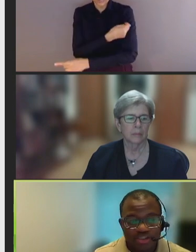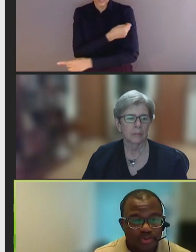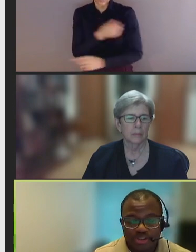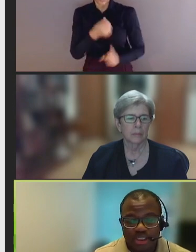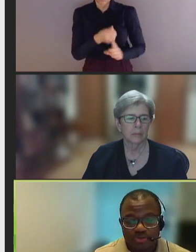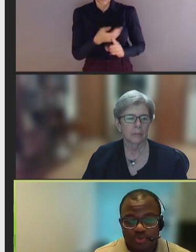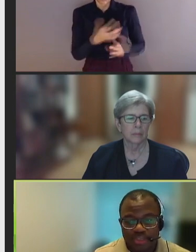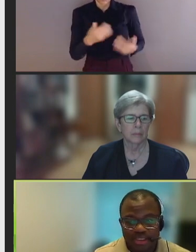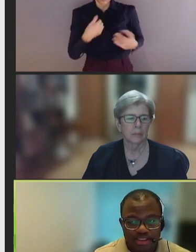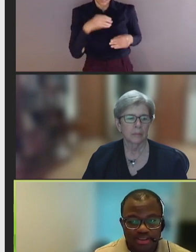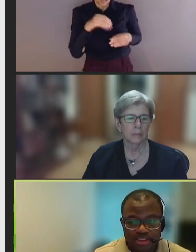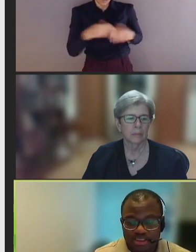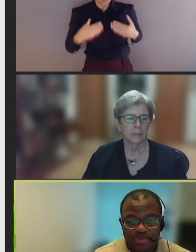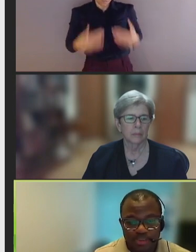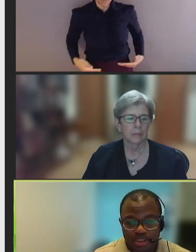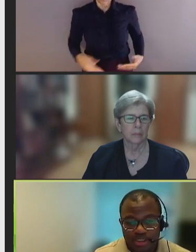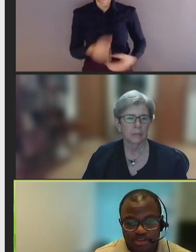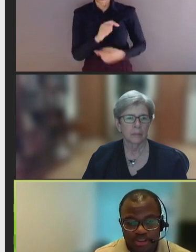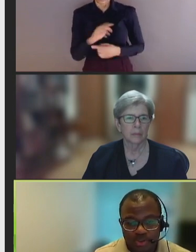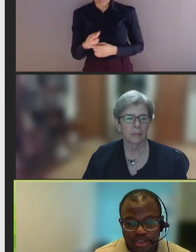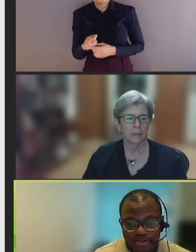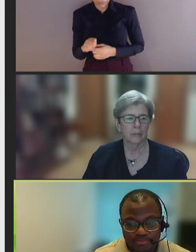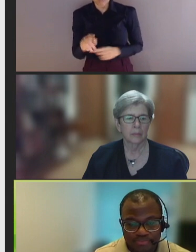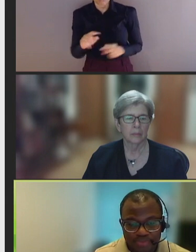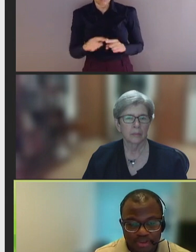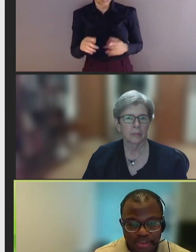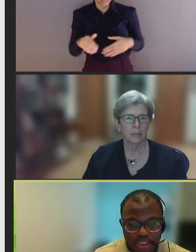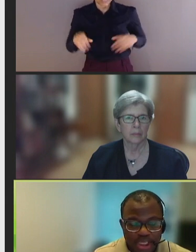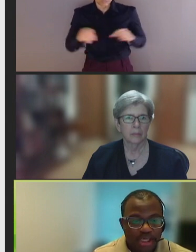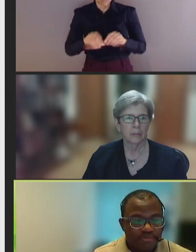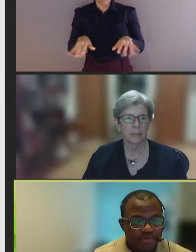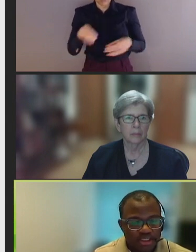we'll discuss what that is and its epidemiology as well. And finally,